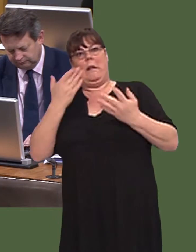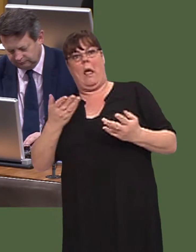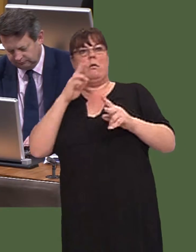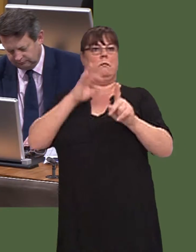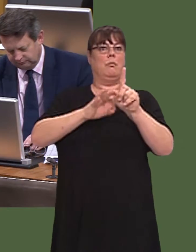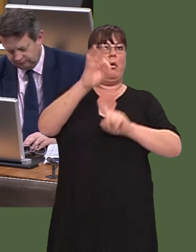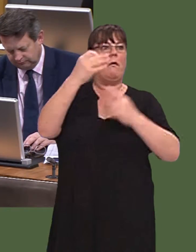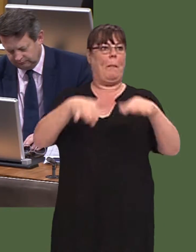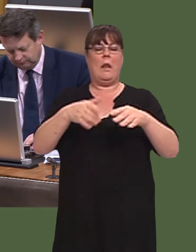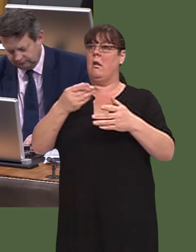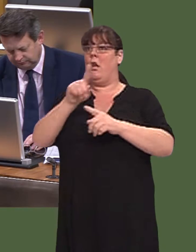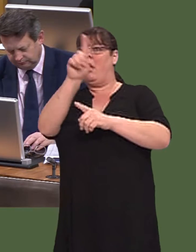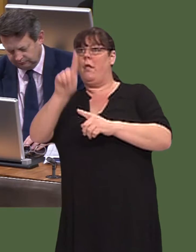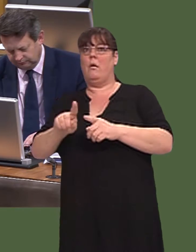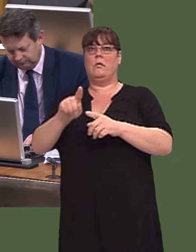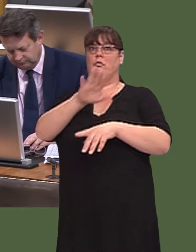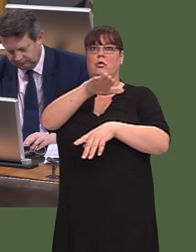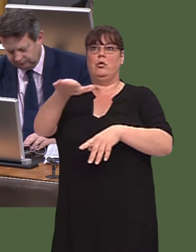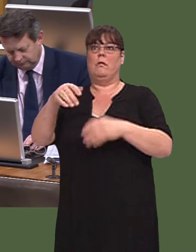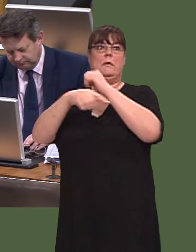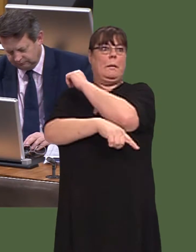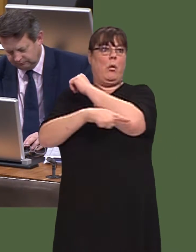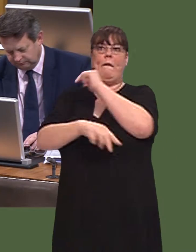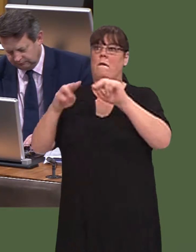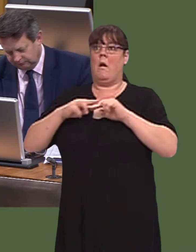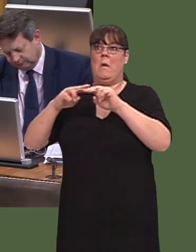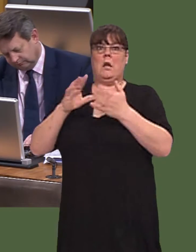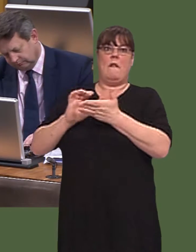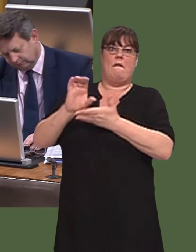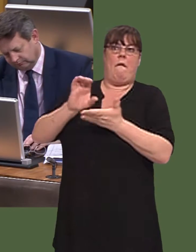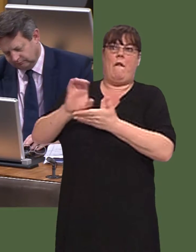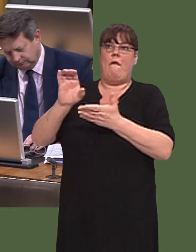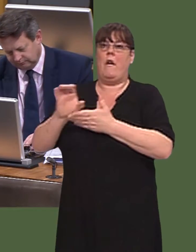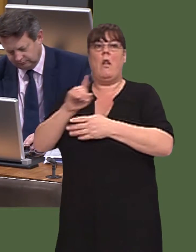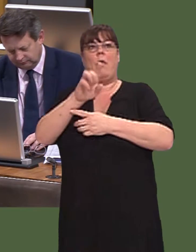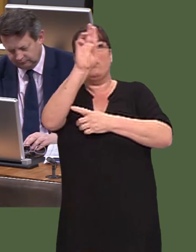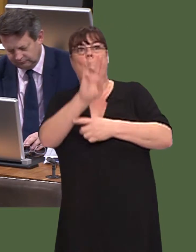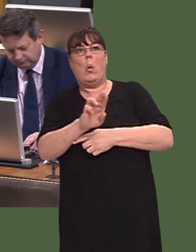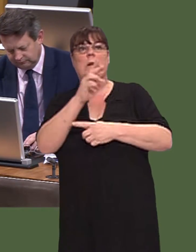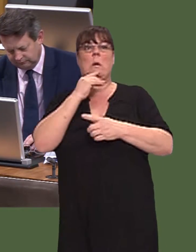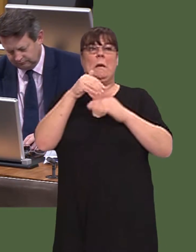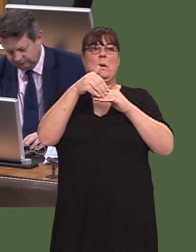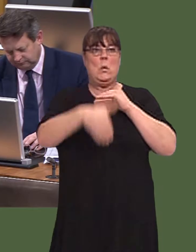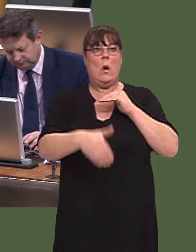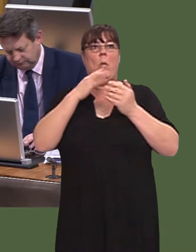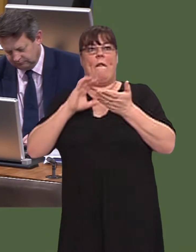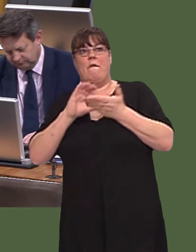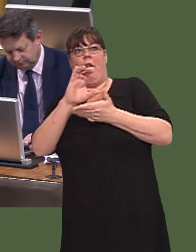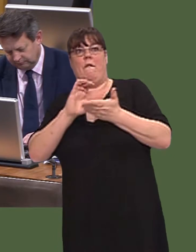improved; weíve provided money to help those from deprived backgrounds; weíve helped those schools, financially, that are not performing as they should, to start to improve.